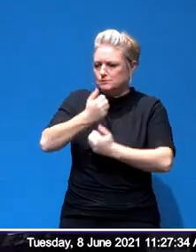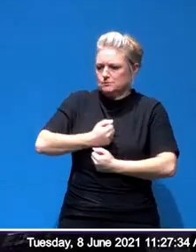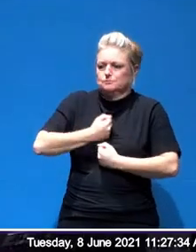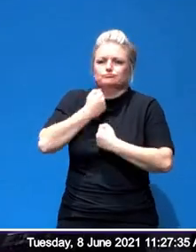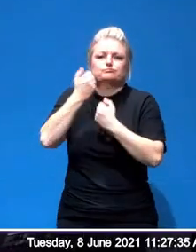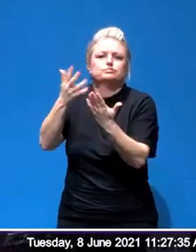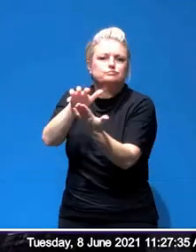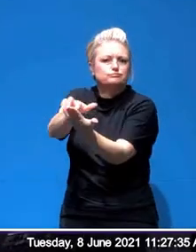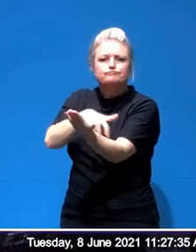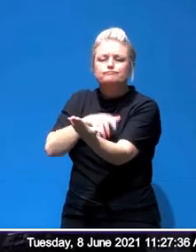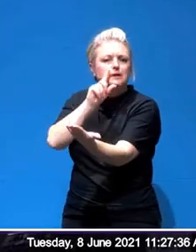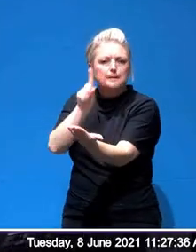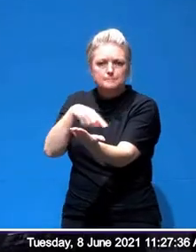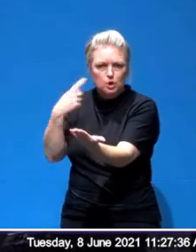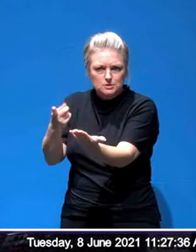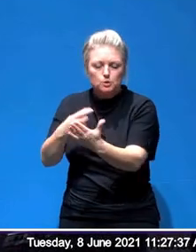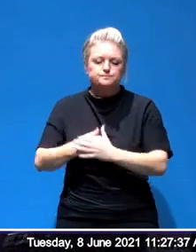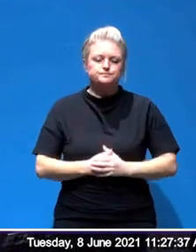Look, I felt --- I understood that.